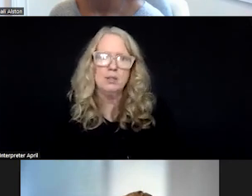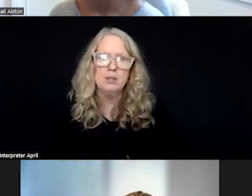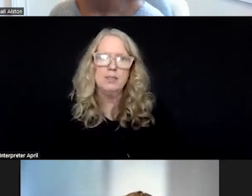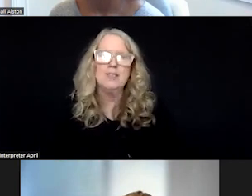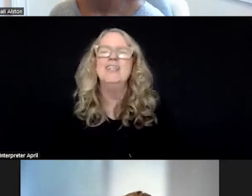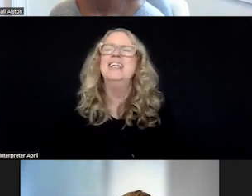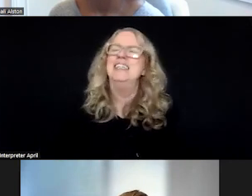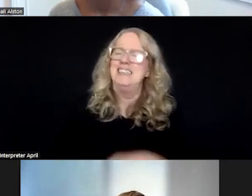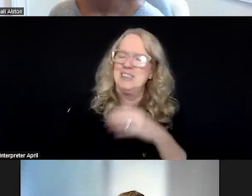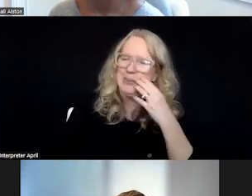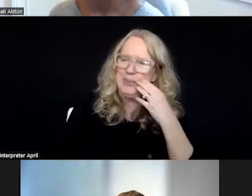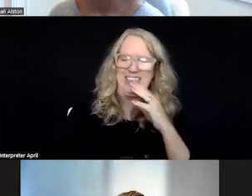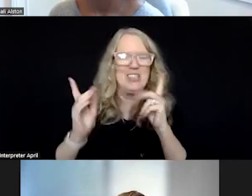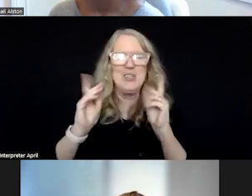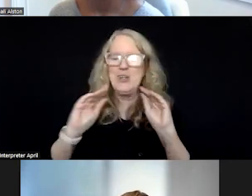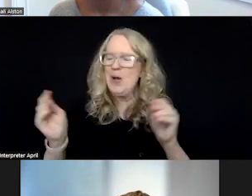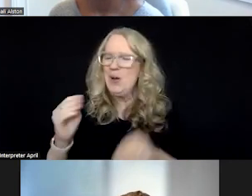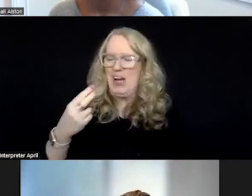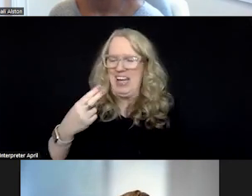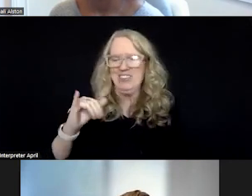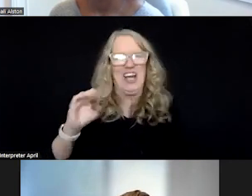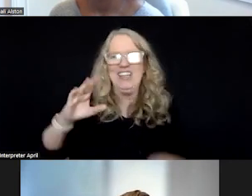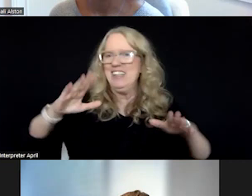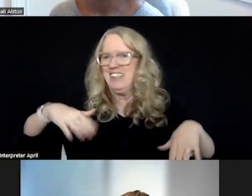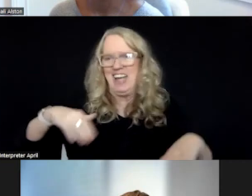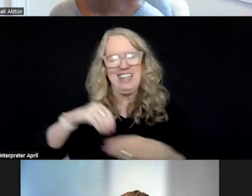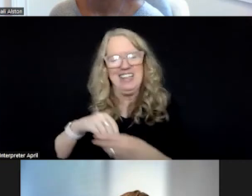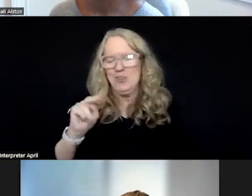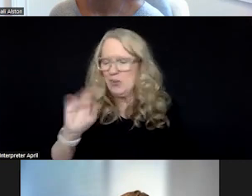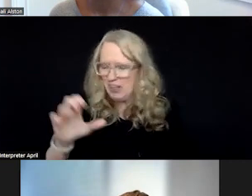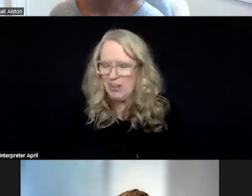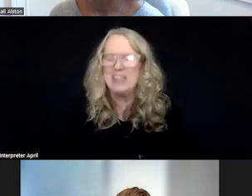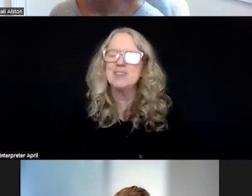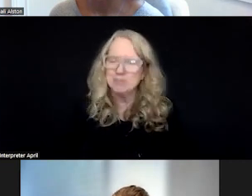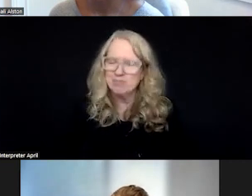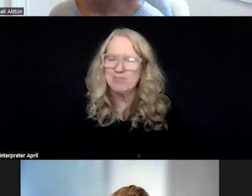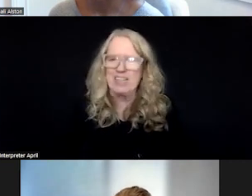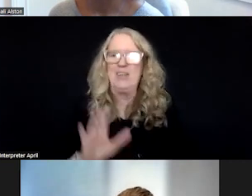NOT YET IN NORTH CAROLINA. THAT IS A HUGE CHALLENGE. WE